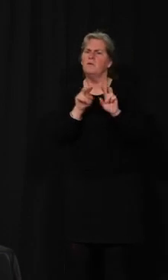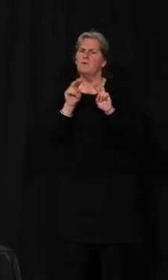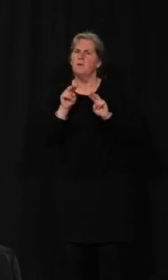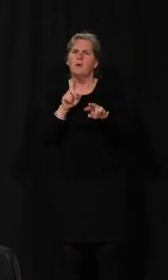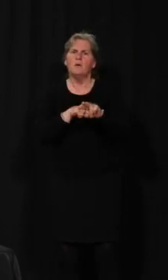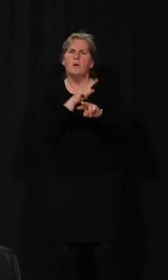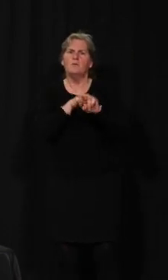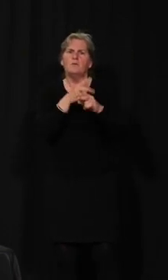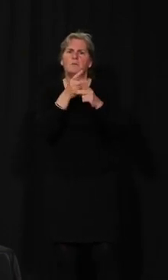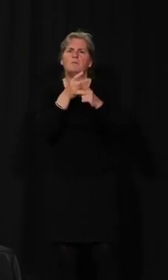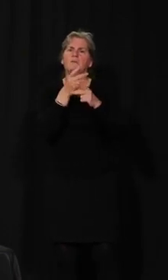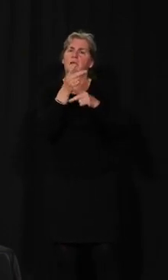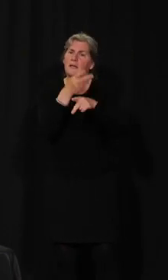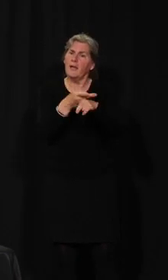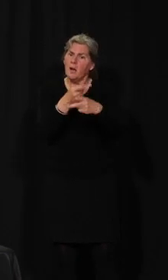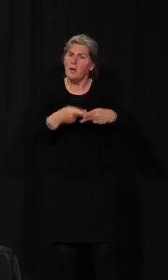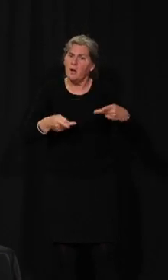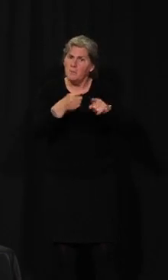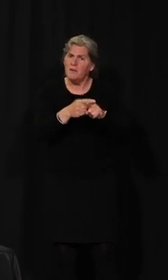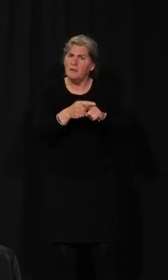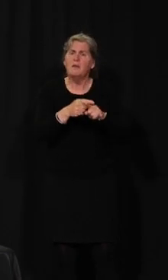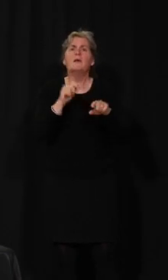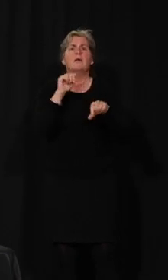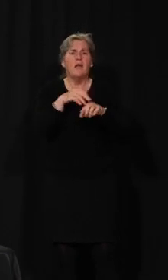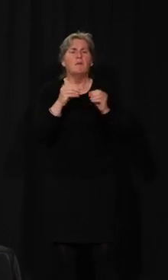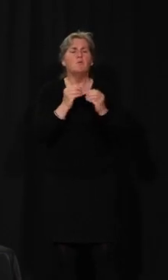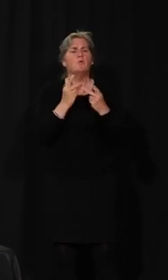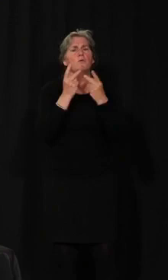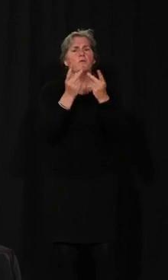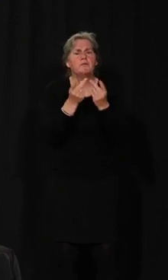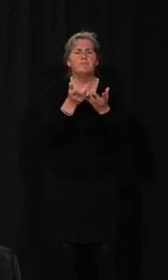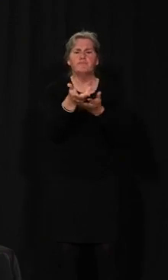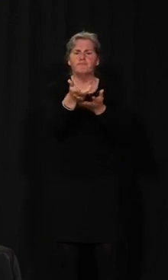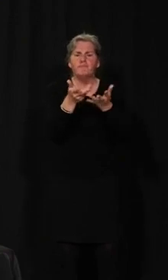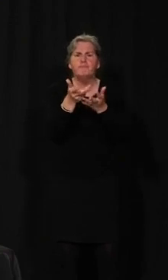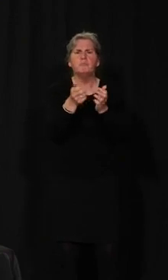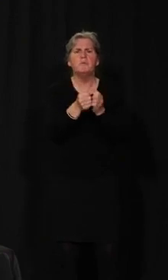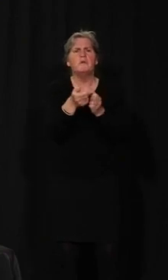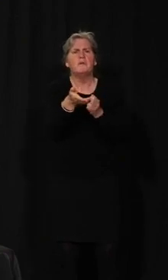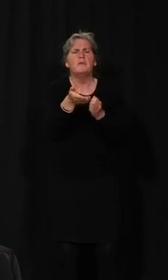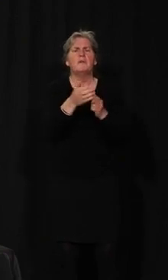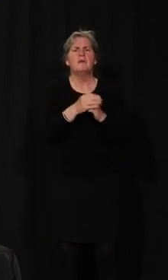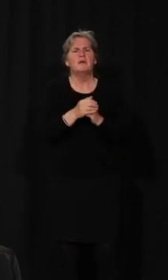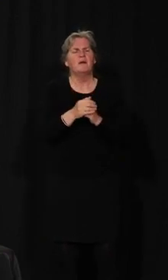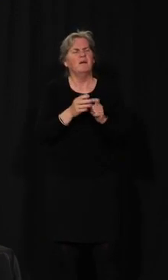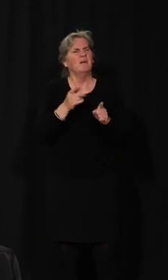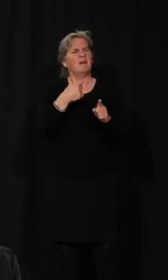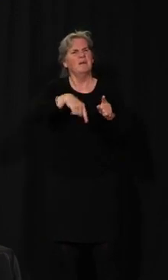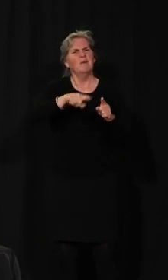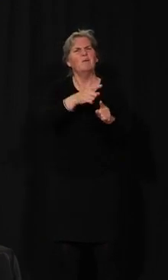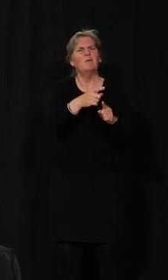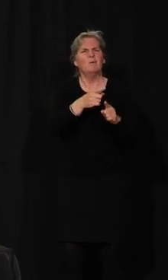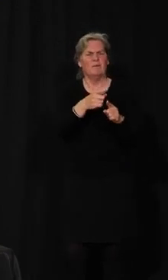care facilities so that people n reunite with their loved ones wo I am sure they are missing very